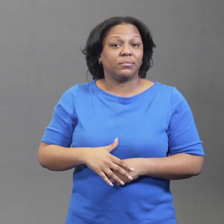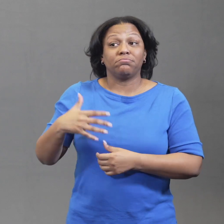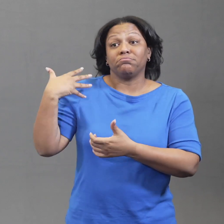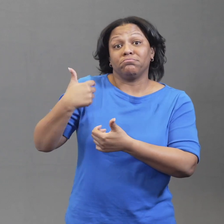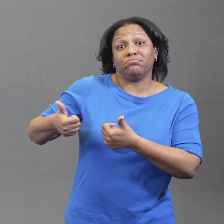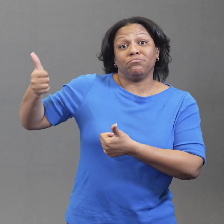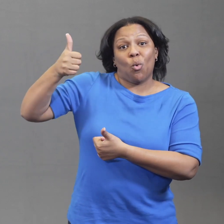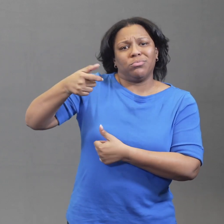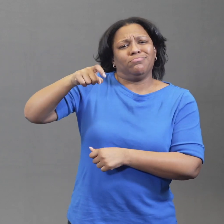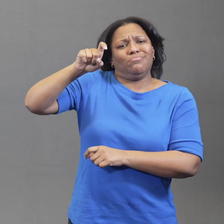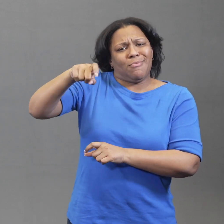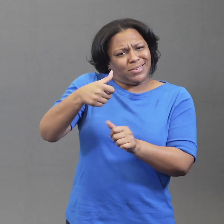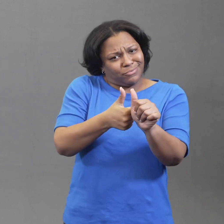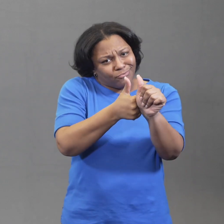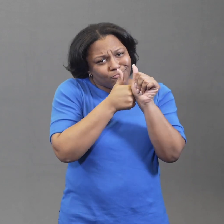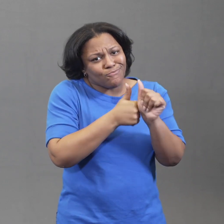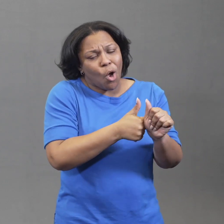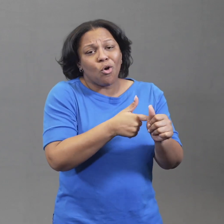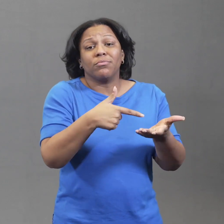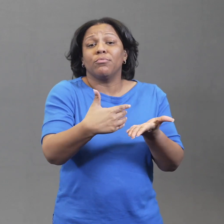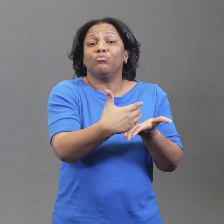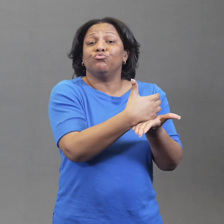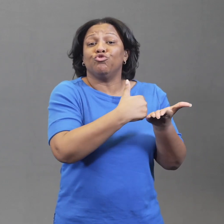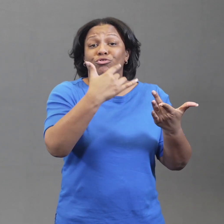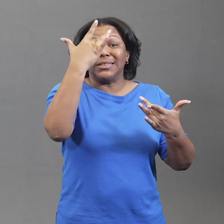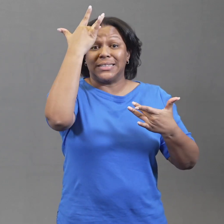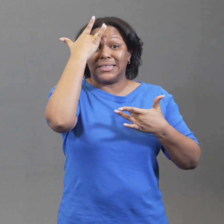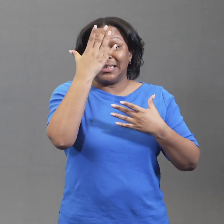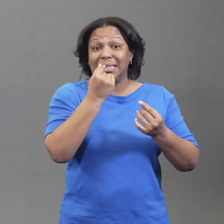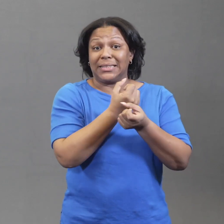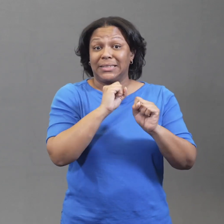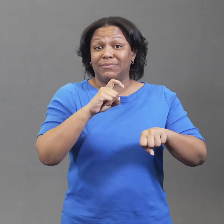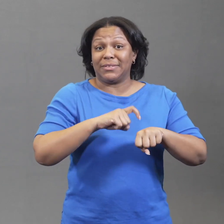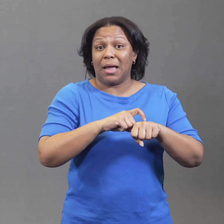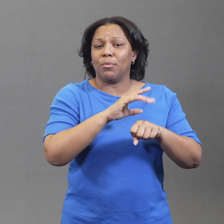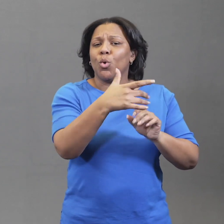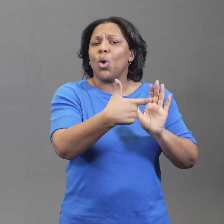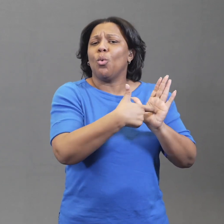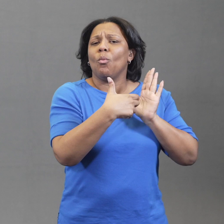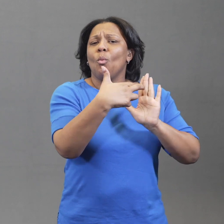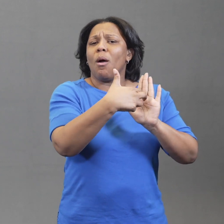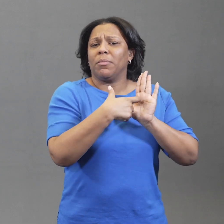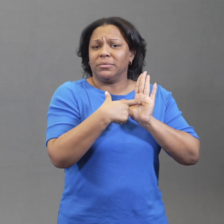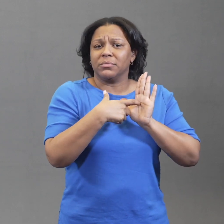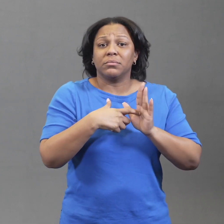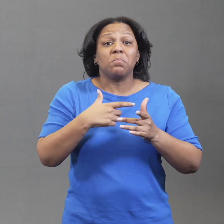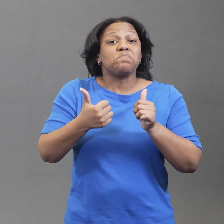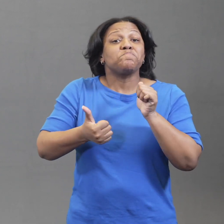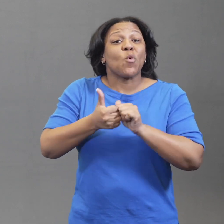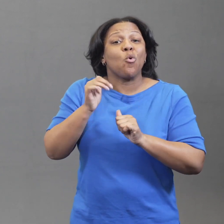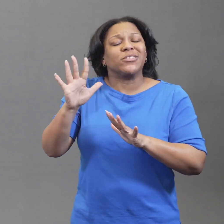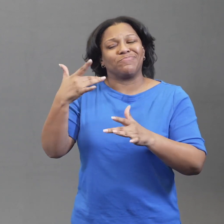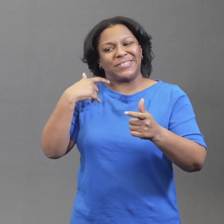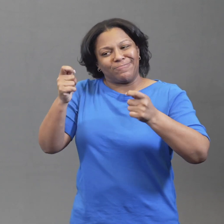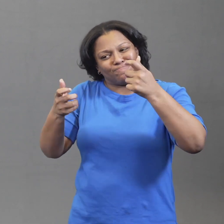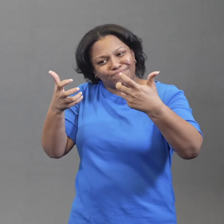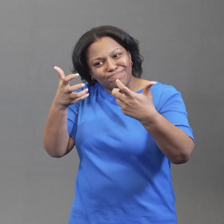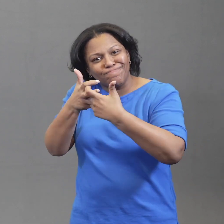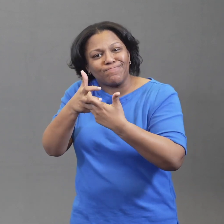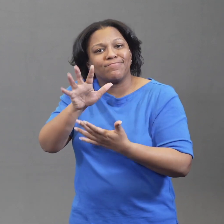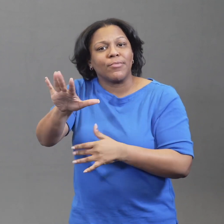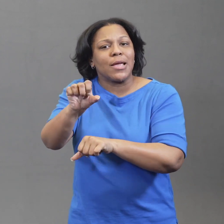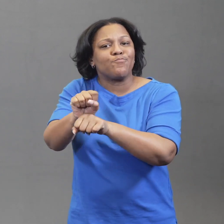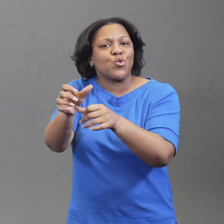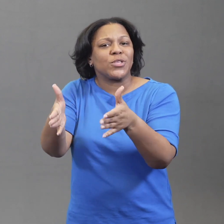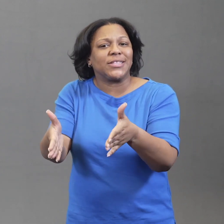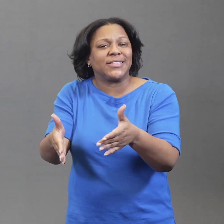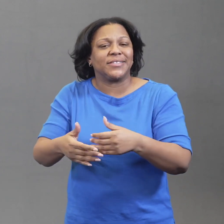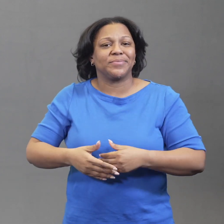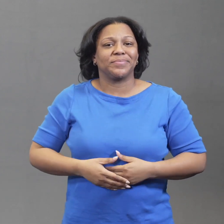Employers must follow the earned sick and safe time requirements most favorable to their employees.